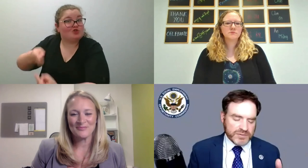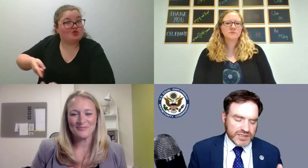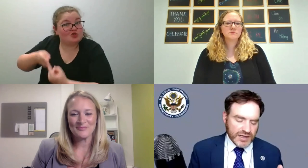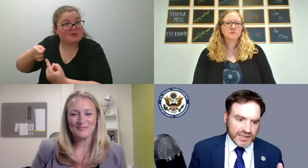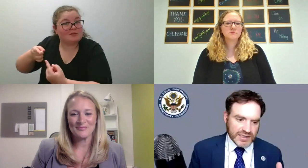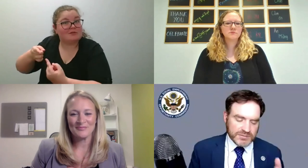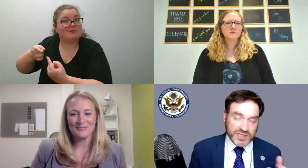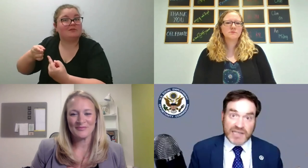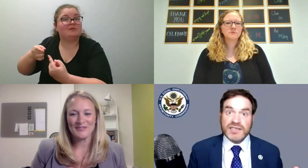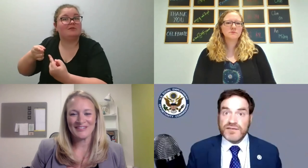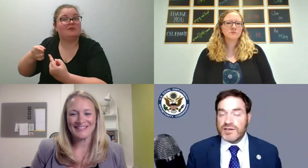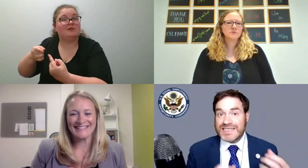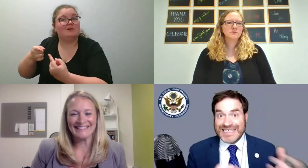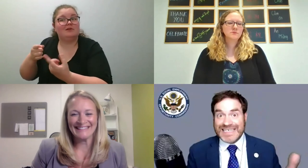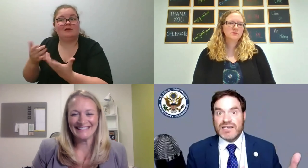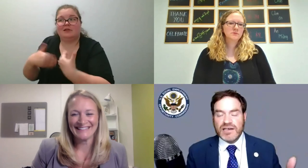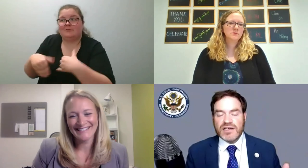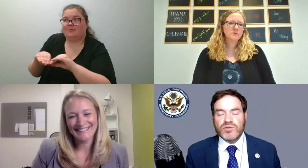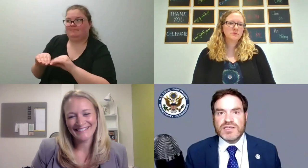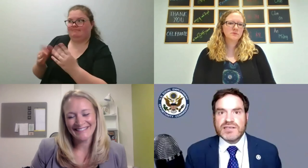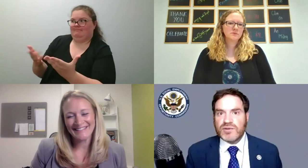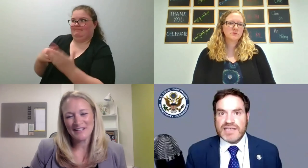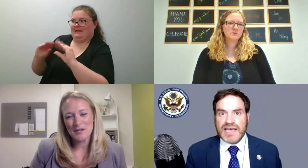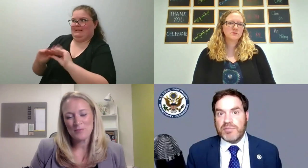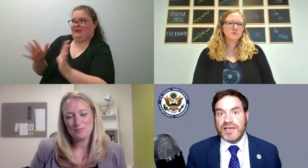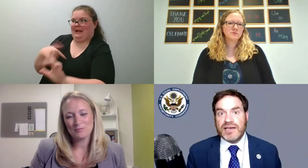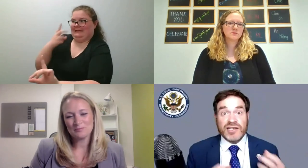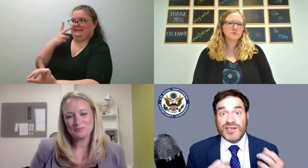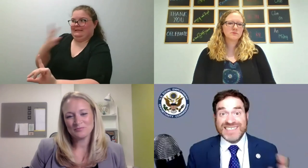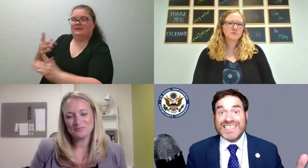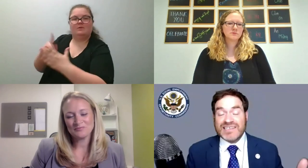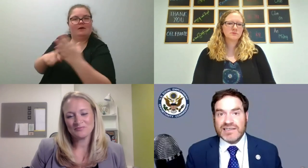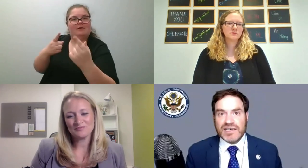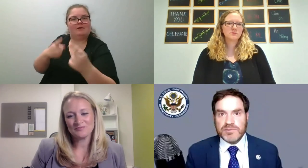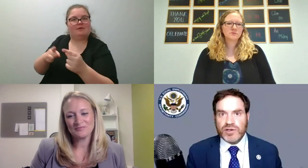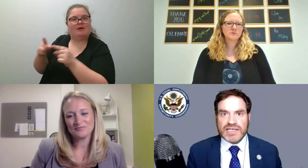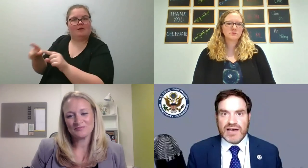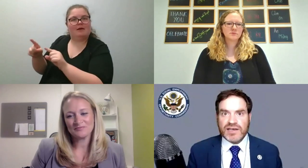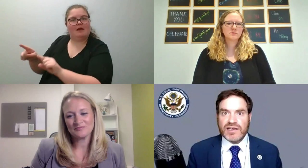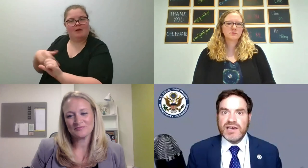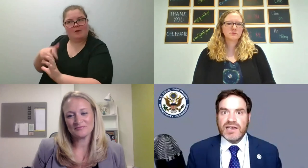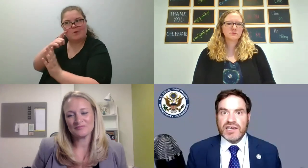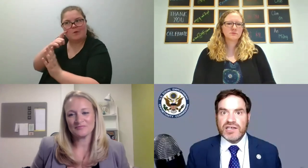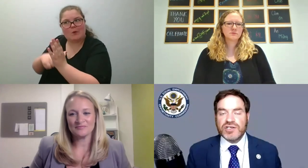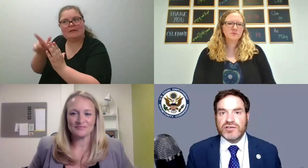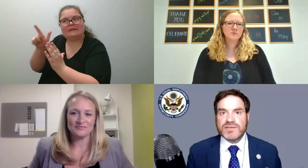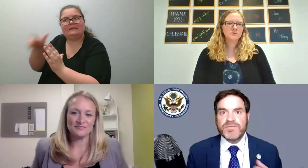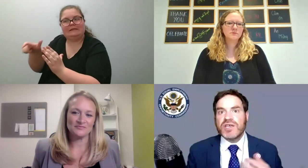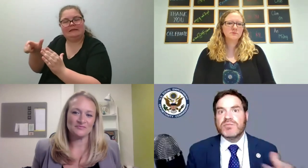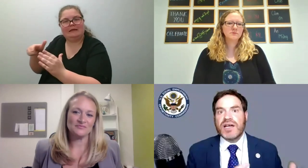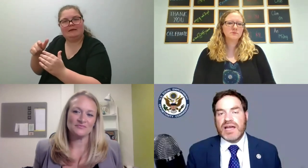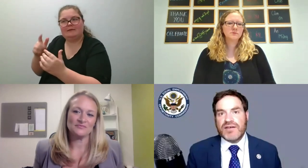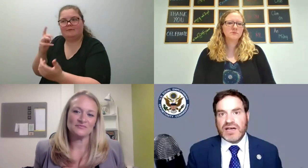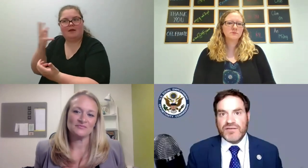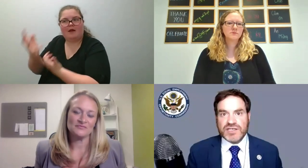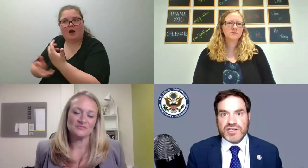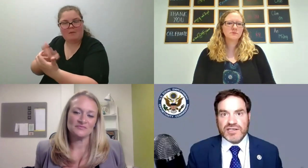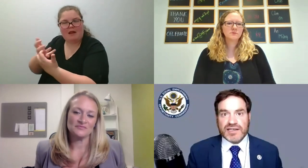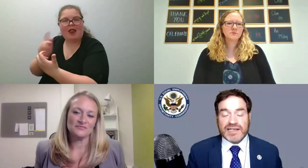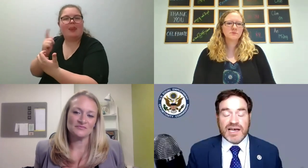it's objective, you can see what's happening, and you can see that the employee is having issues, you might want to have a conversation at that time,